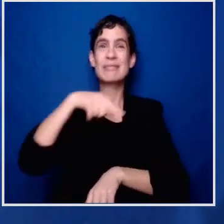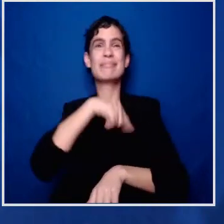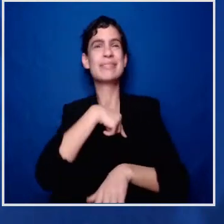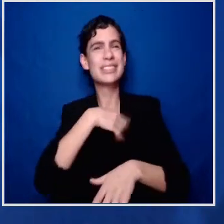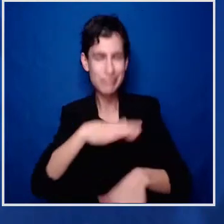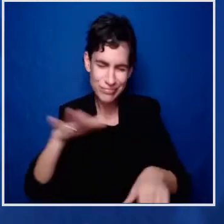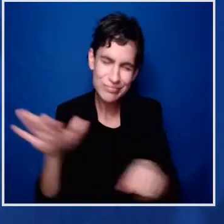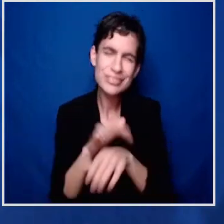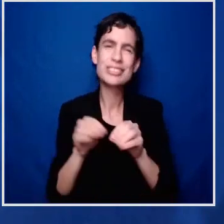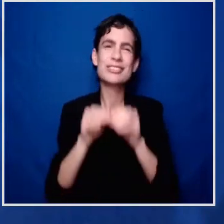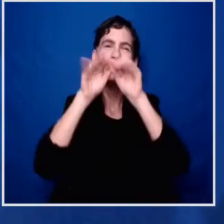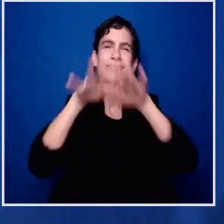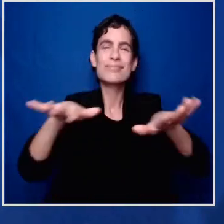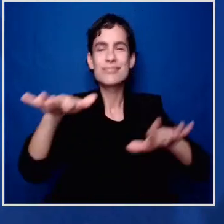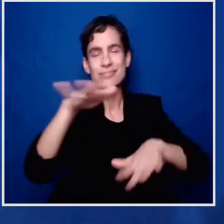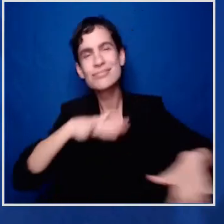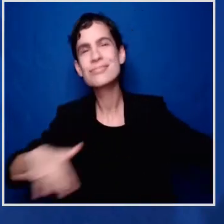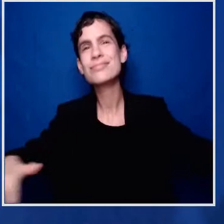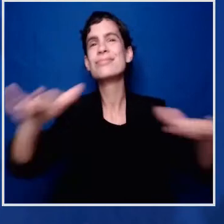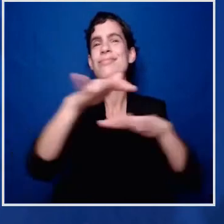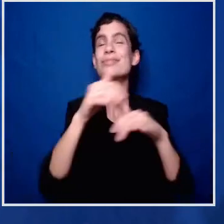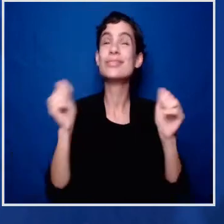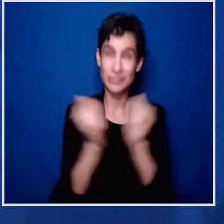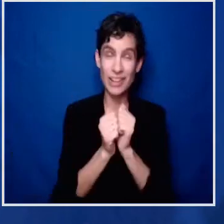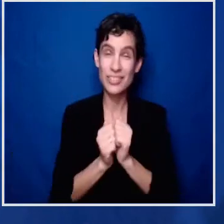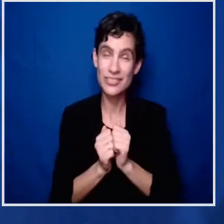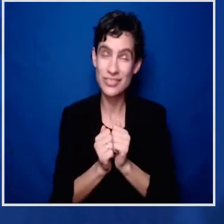SOUNDS WILL JOIN TOGETHER,